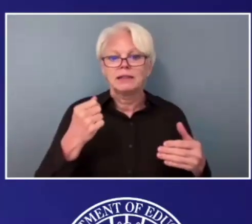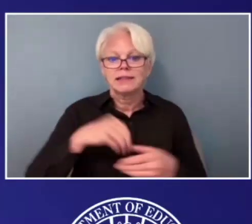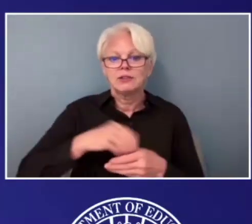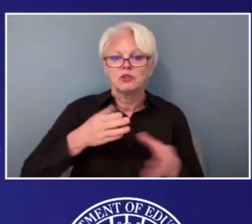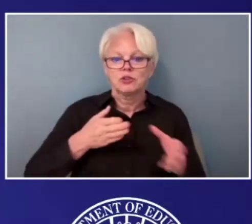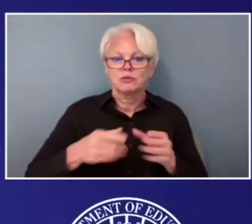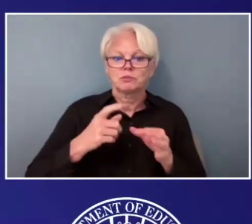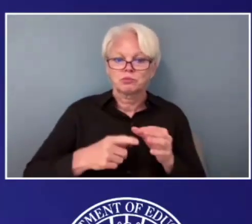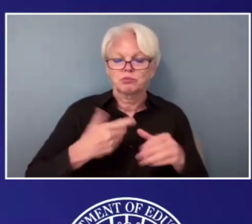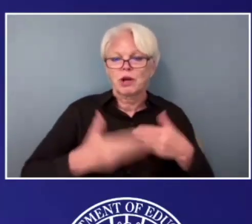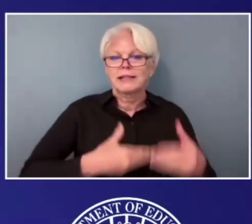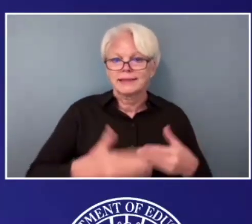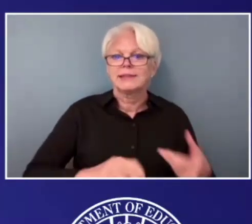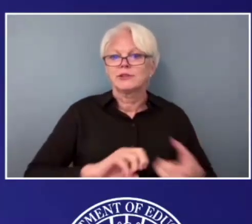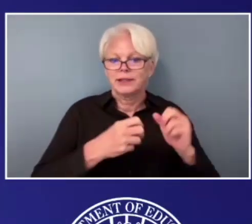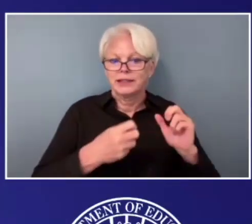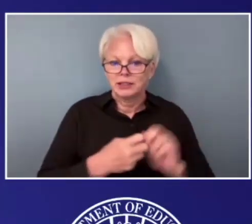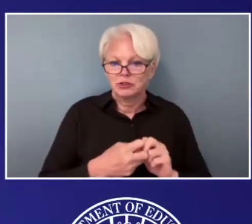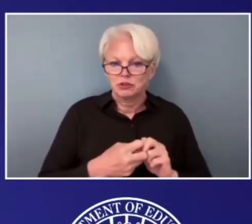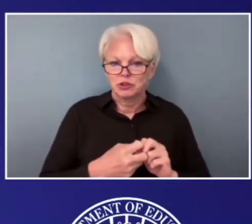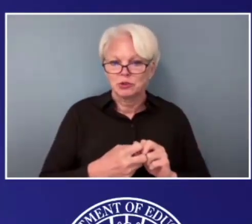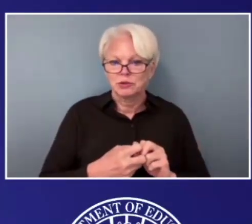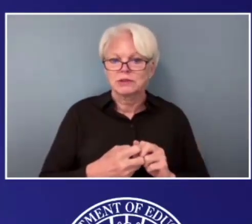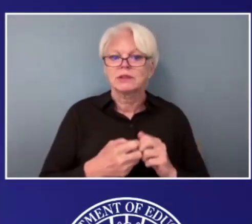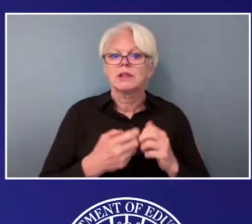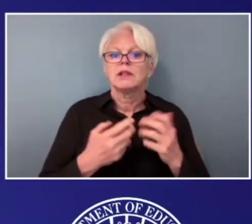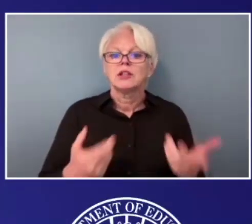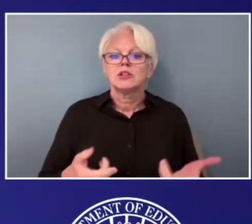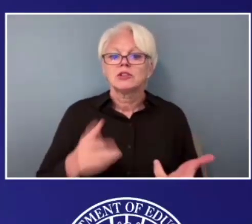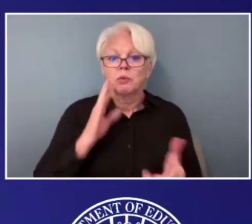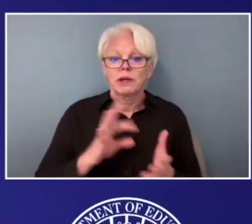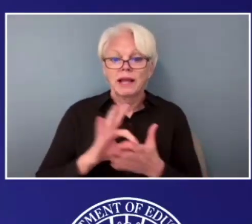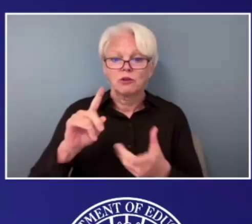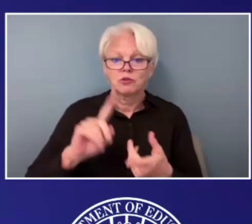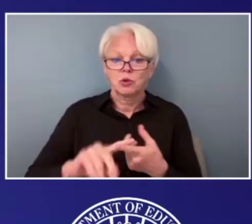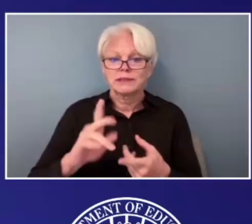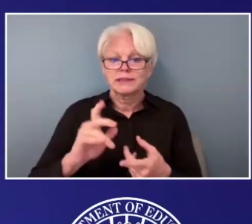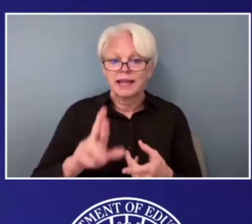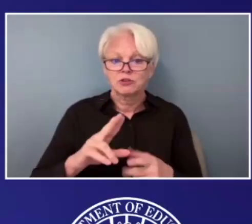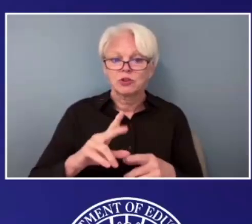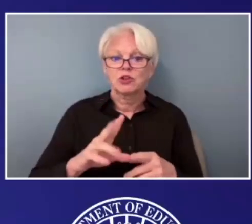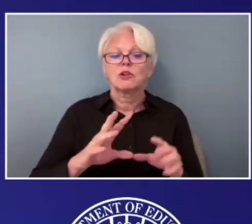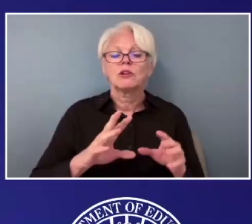A borrower applies for a cancer deferment instead of a cancer forbearance,